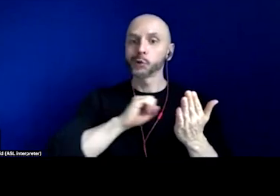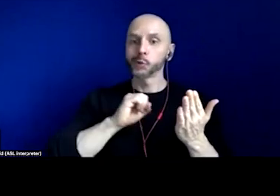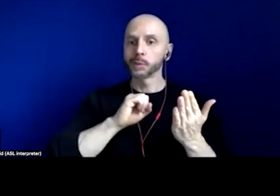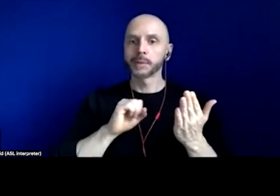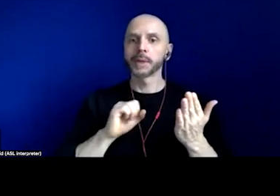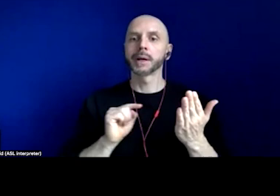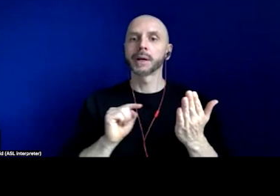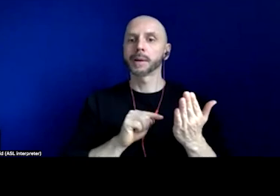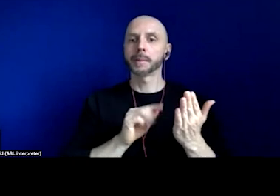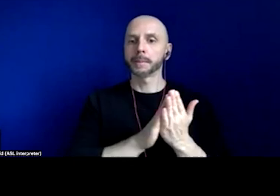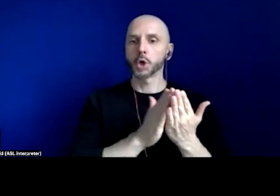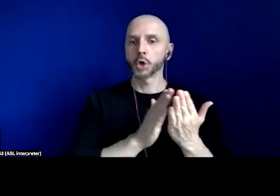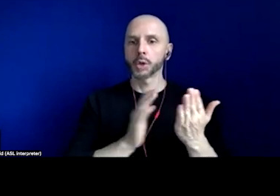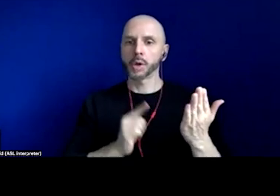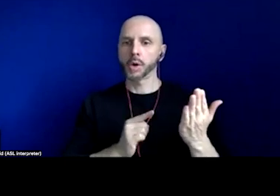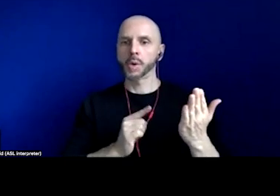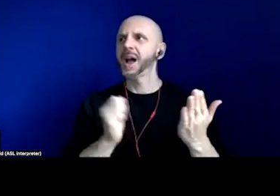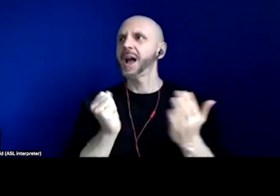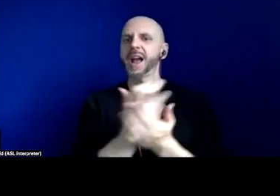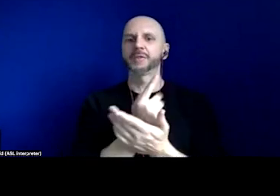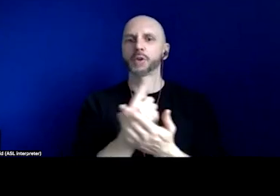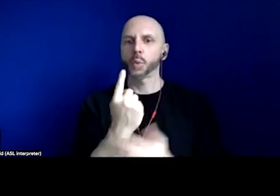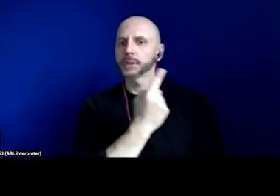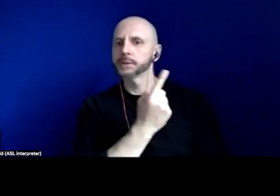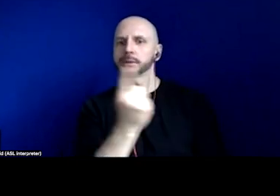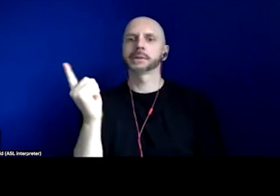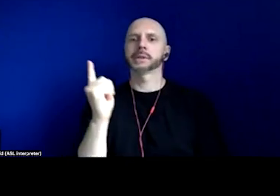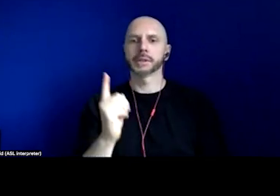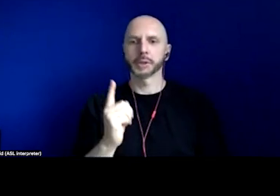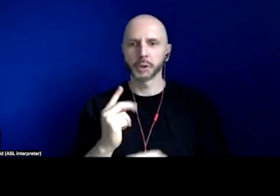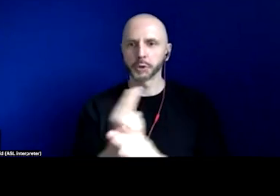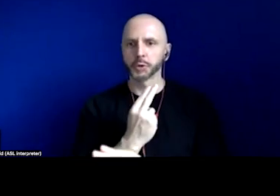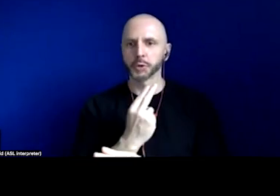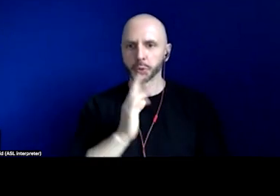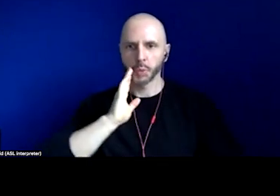is going to be wild. How are we going to deal with this? We need to get ahead of the game and we need